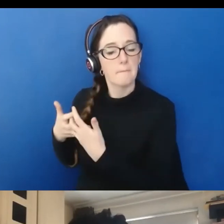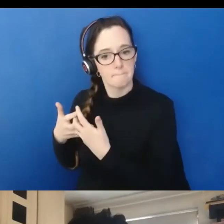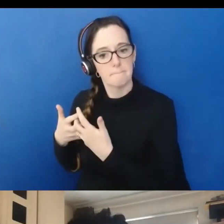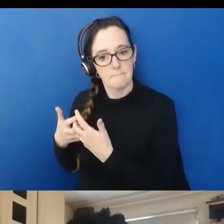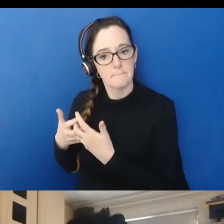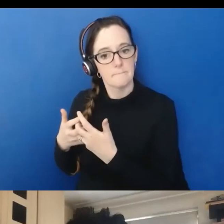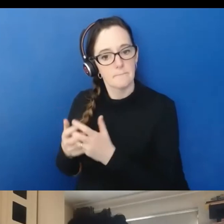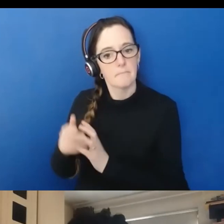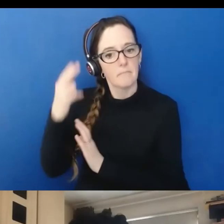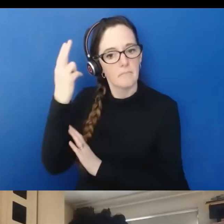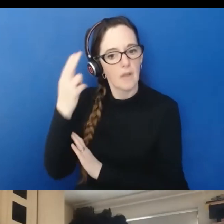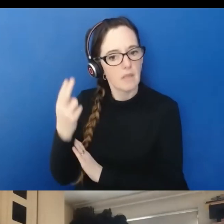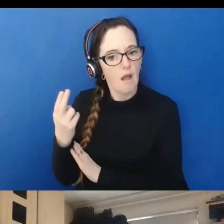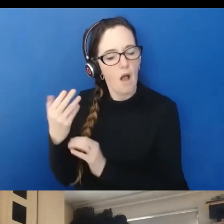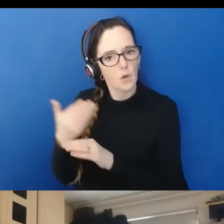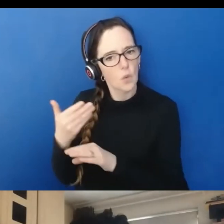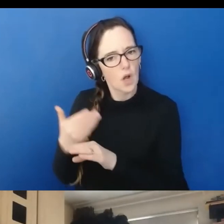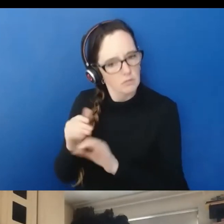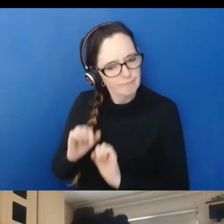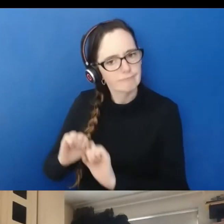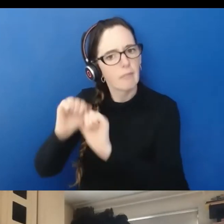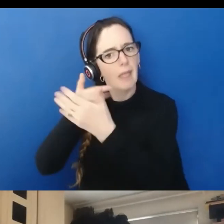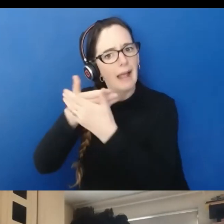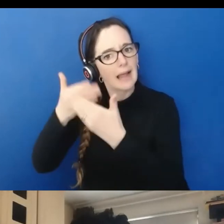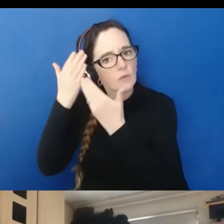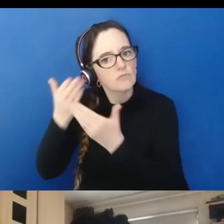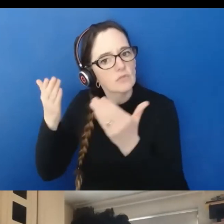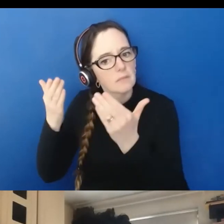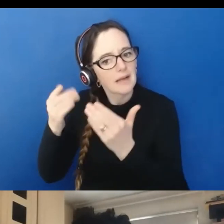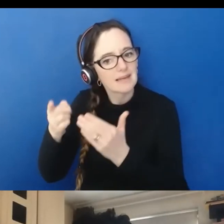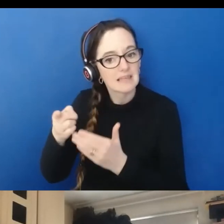the artworks are always respected. And if the artist is not able to host it or